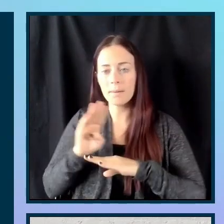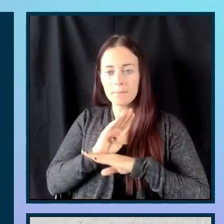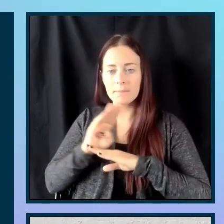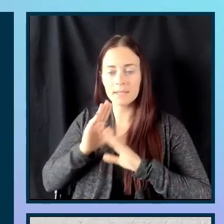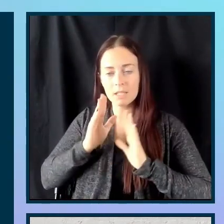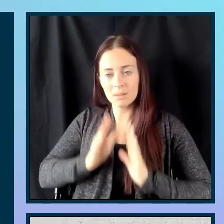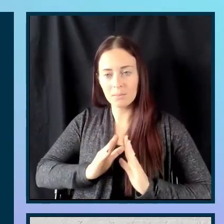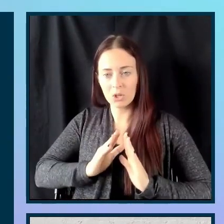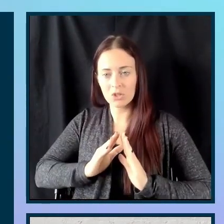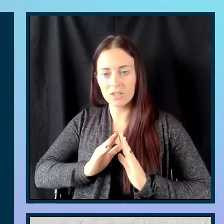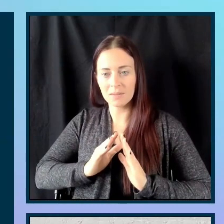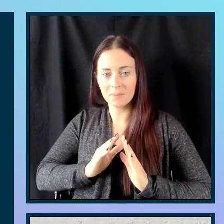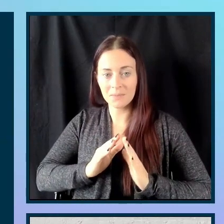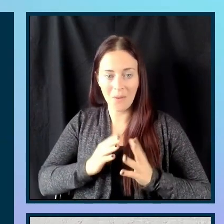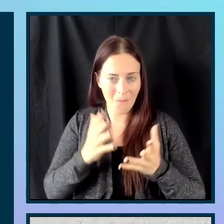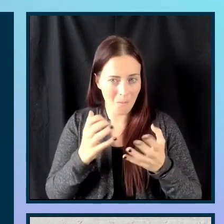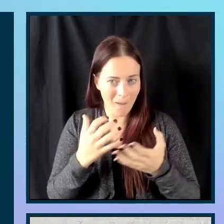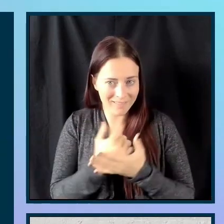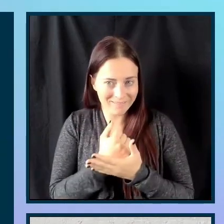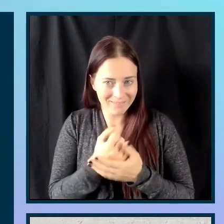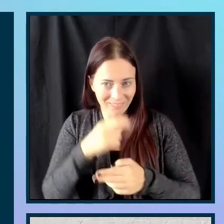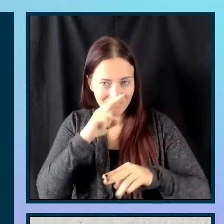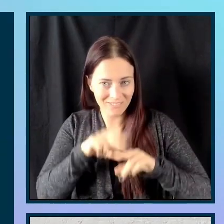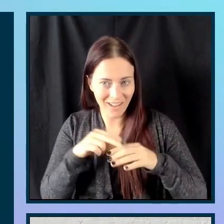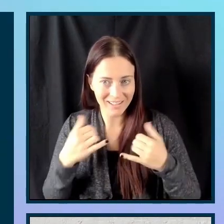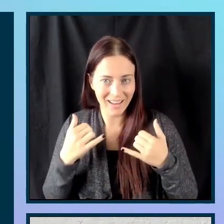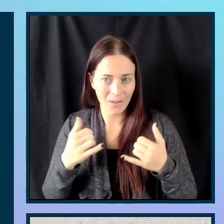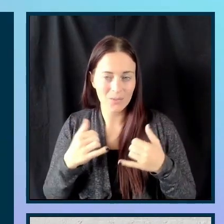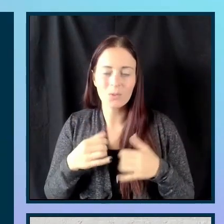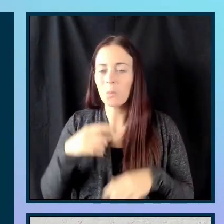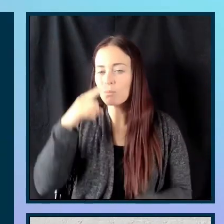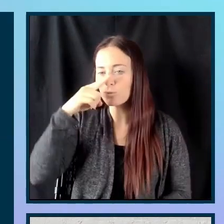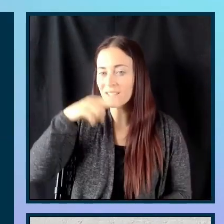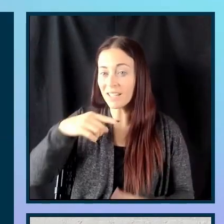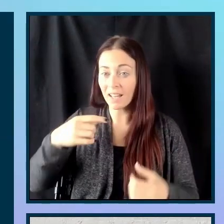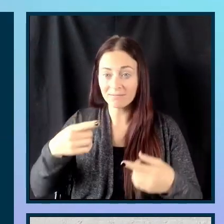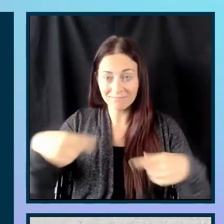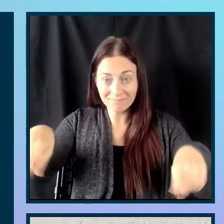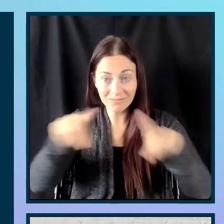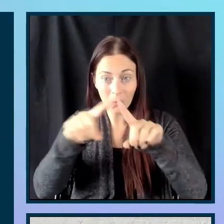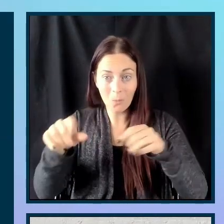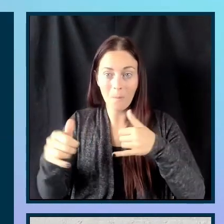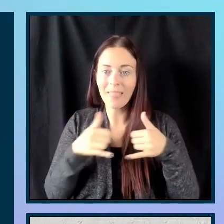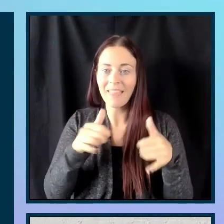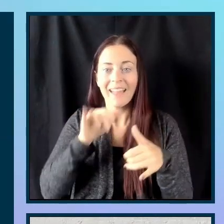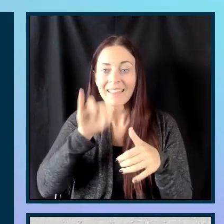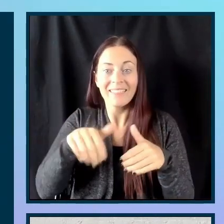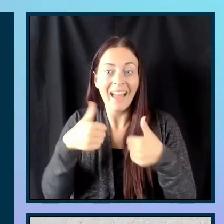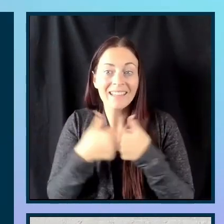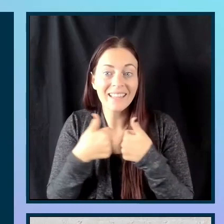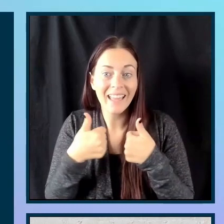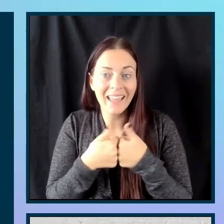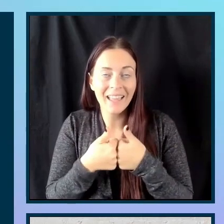So let's have a little fun and pretend we are playing the game of life, the accessibility of evangelist version.